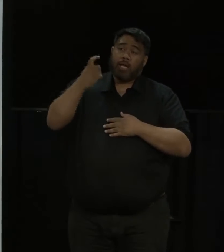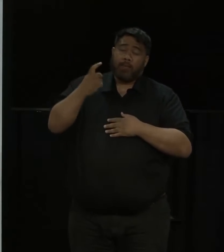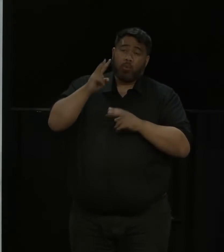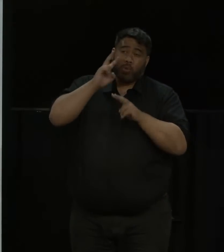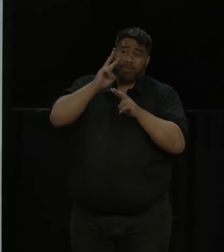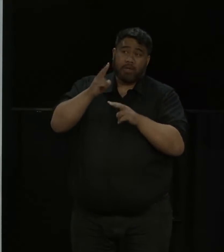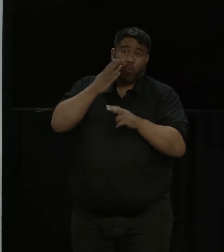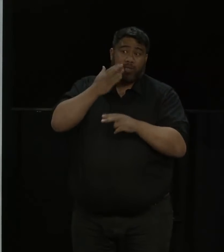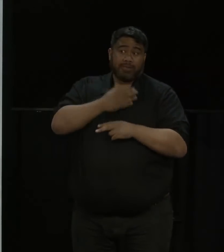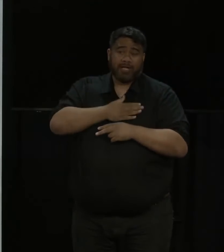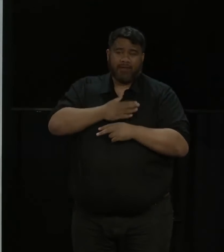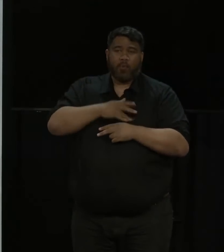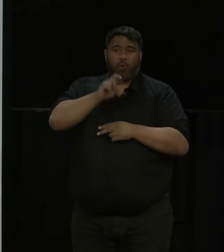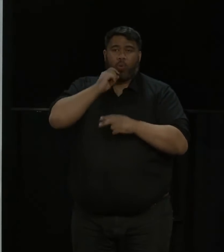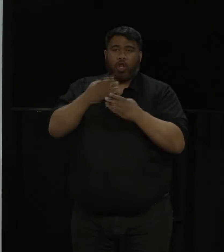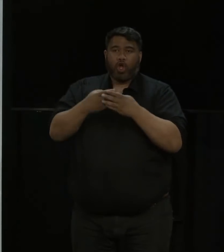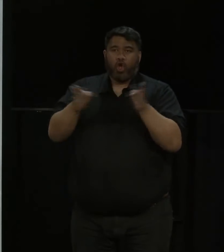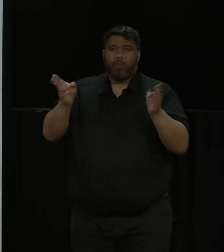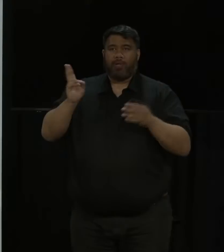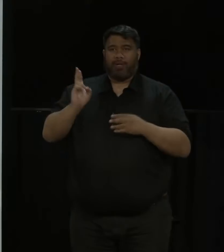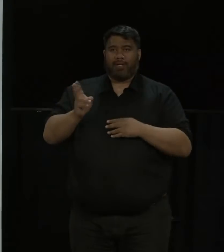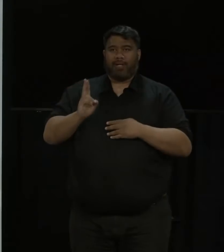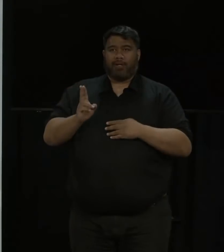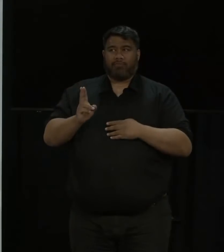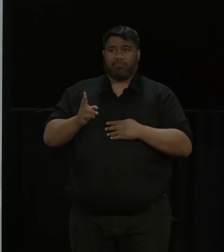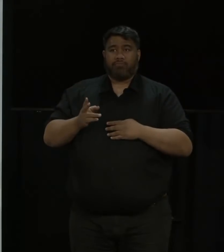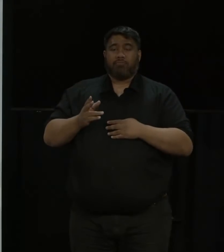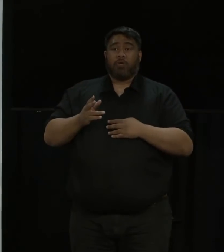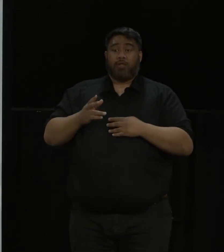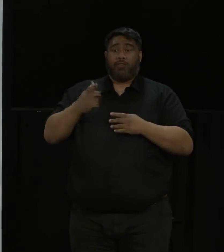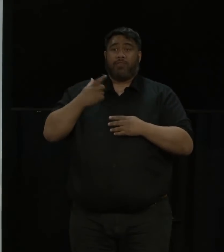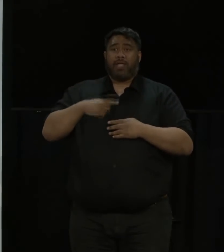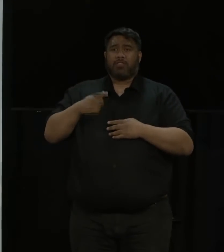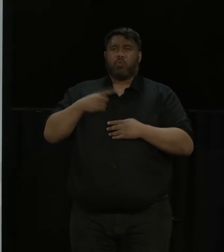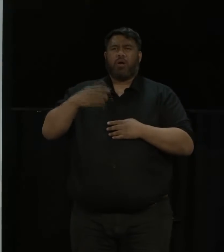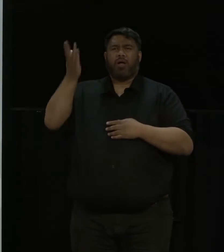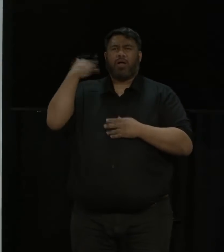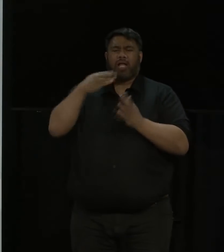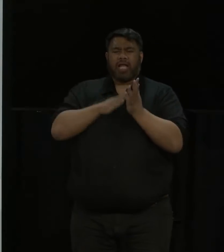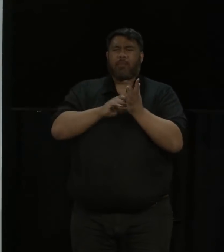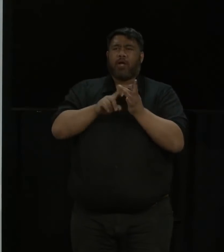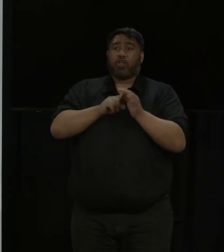open the border in a controlled way when it is safe to do so.